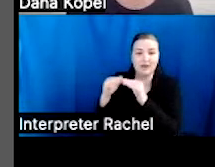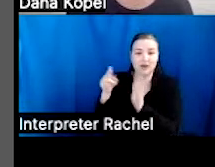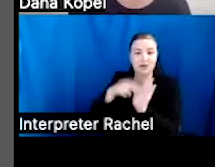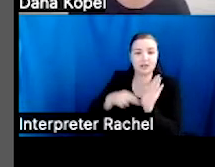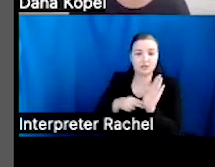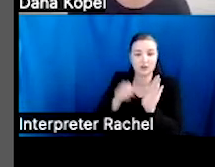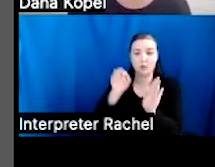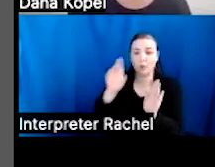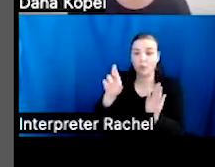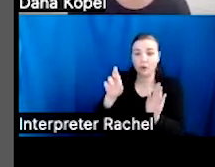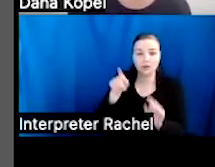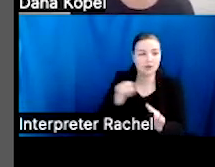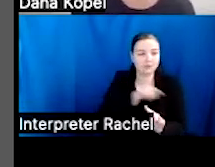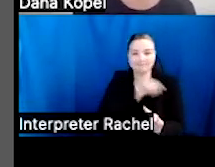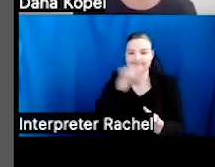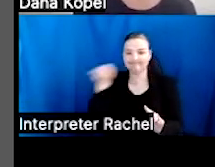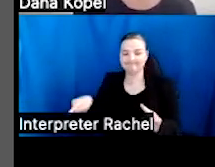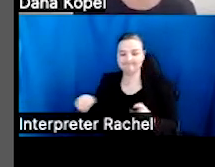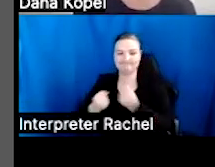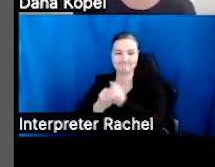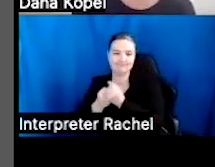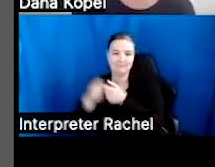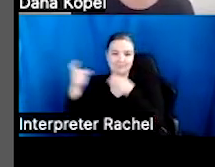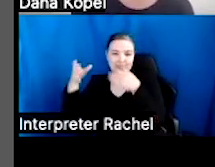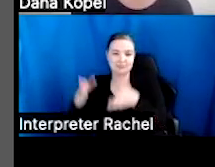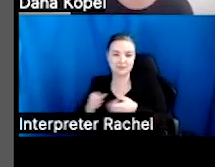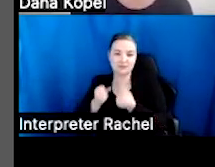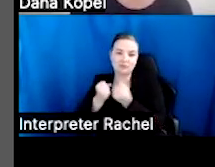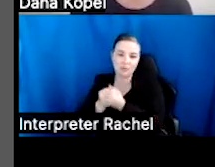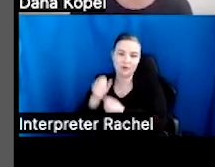with the exploitation and abuse they perpetuate. There's no middle ground in a strike.